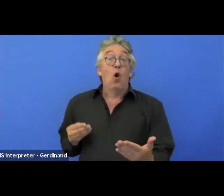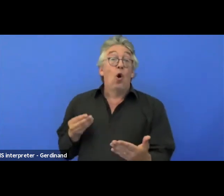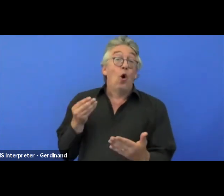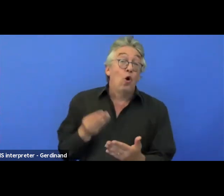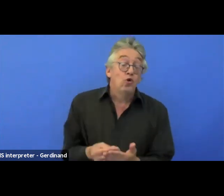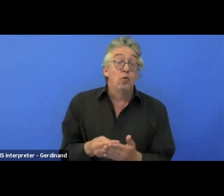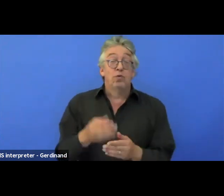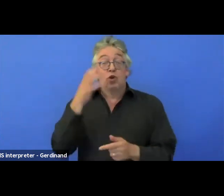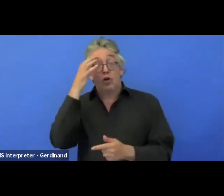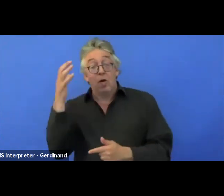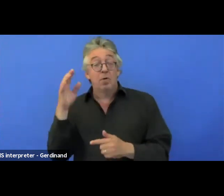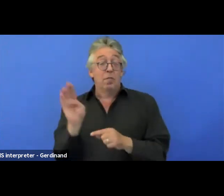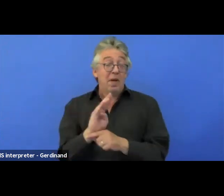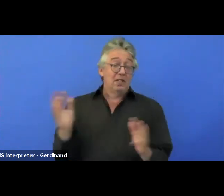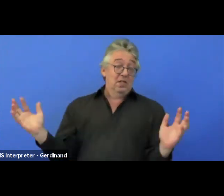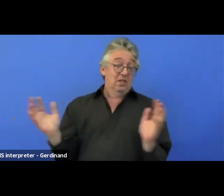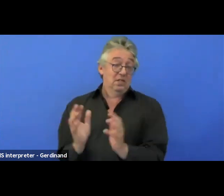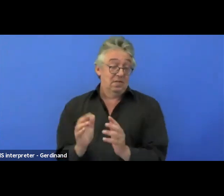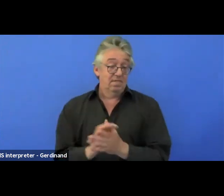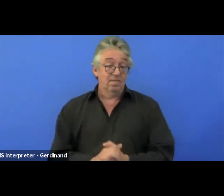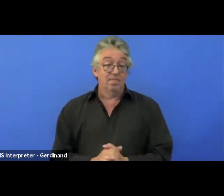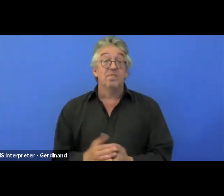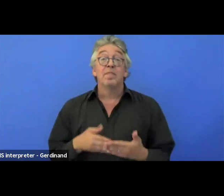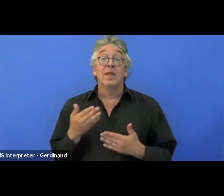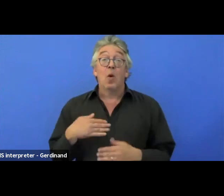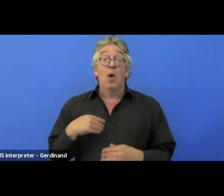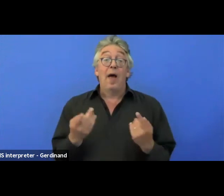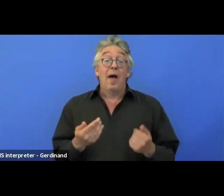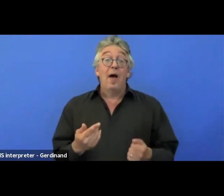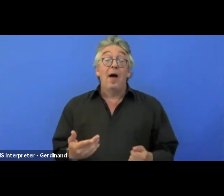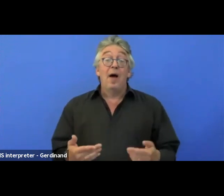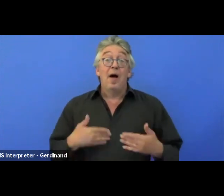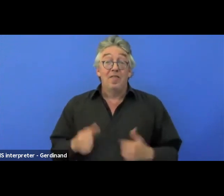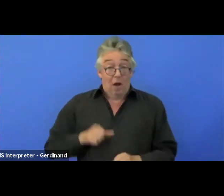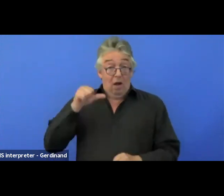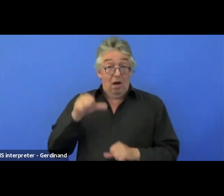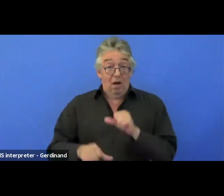We have the formal phase of approval. I referred the enquiry and formal votes.